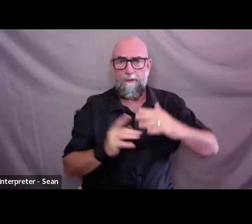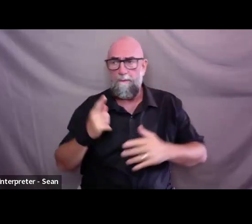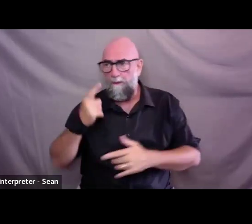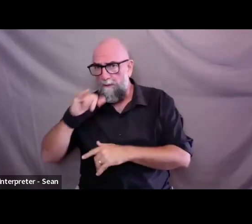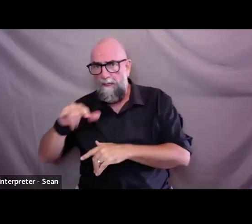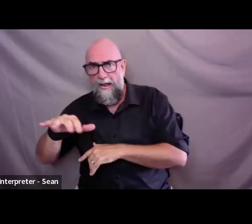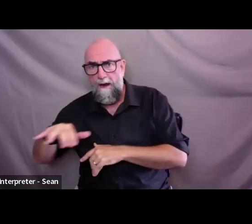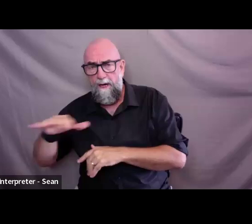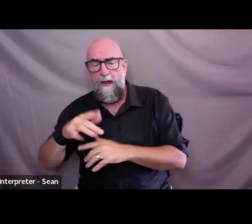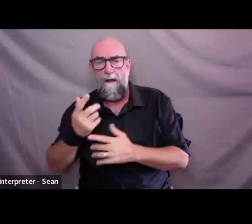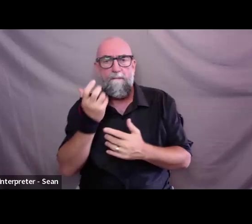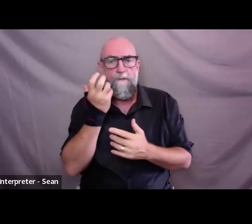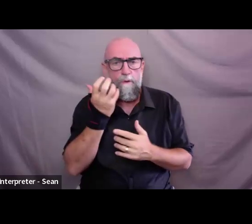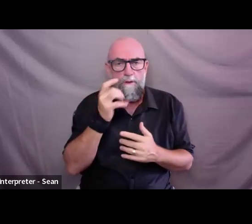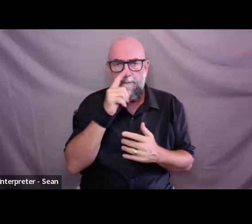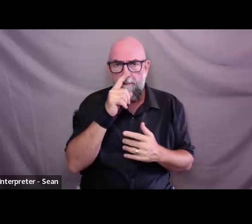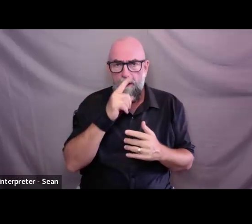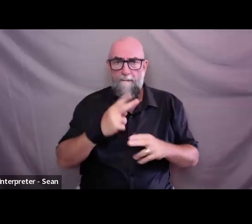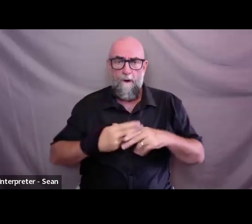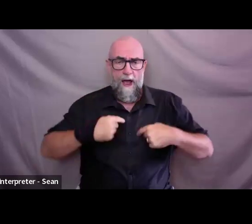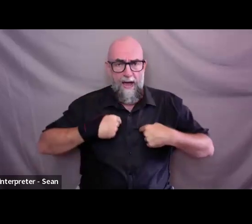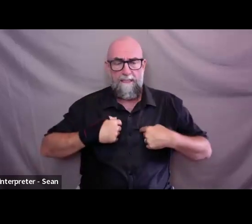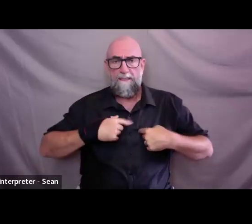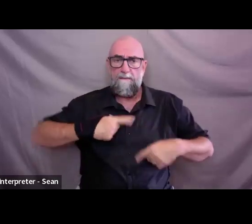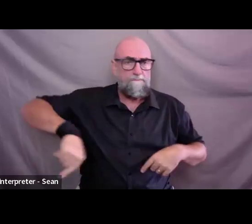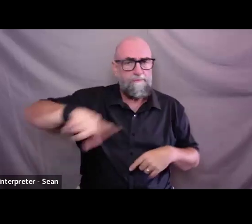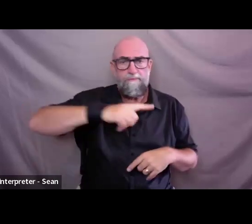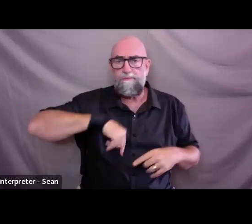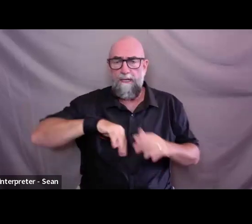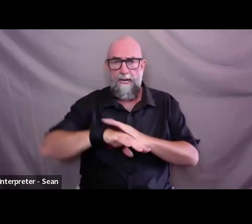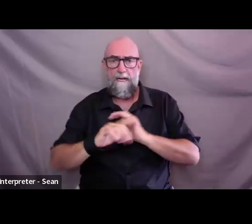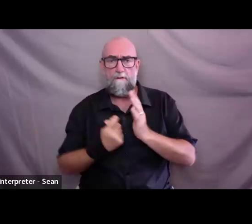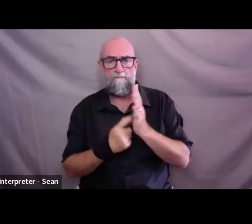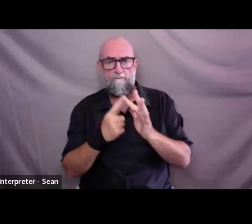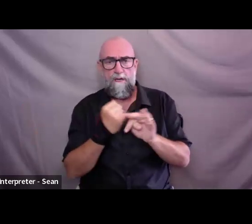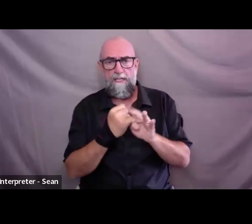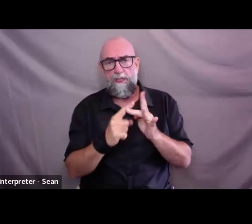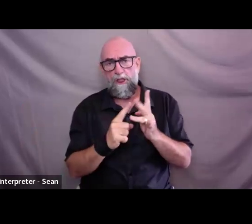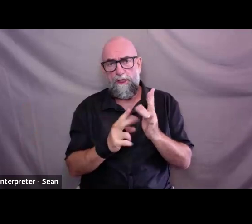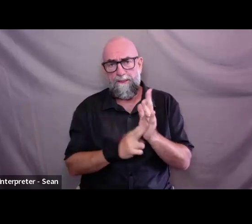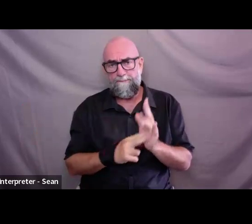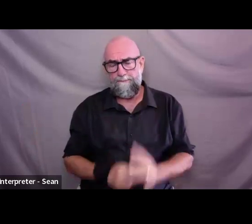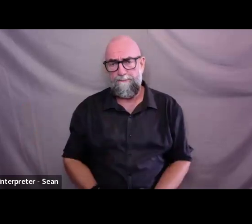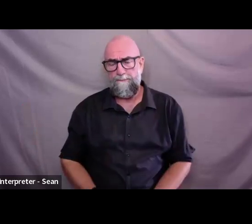I just wanted to introduce our wonderful speakers today, we are joined by two people with a very deep commitment to